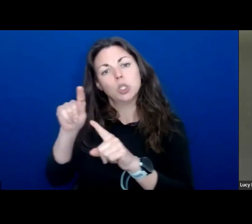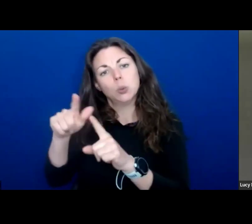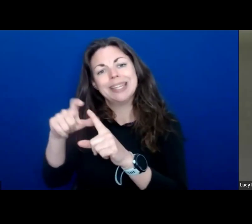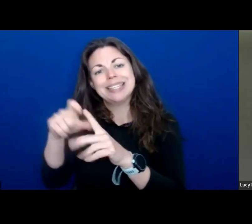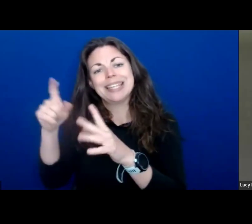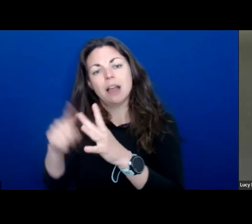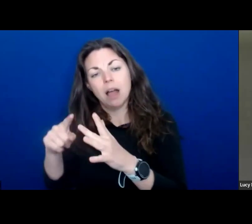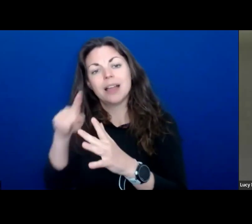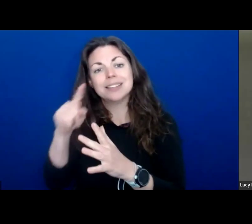at the university